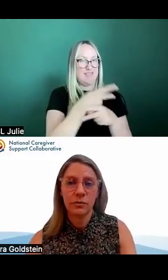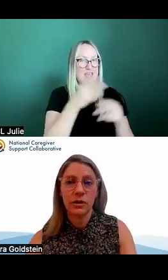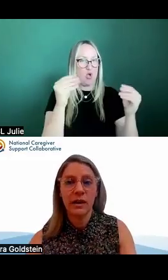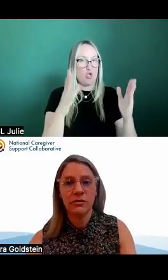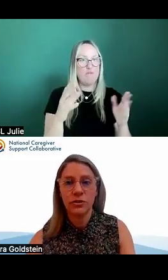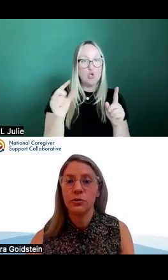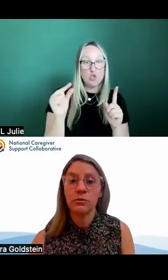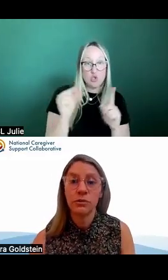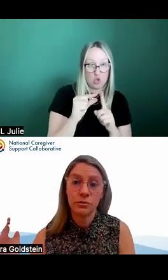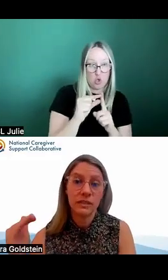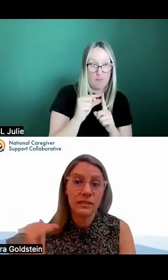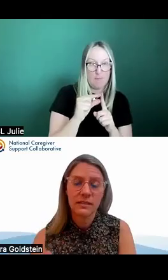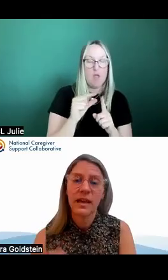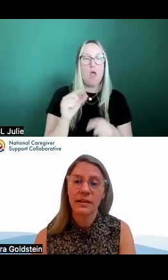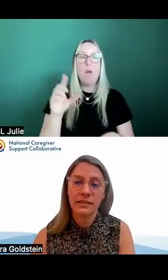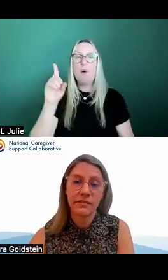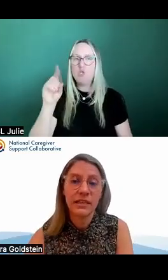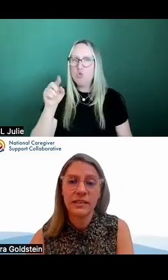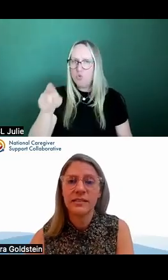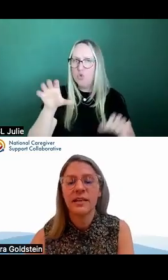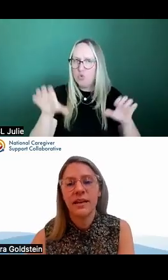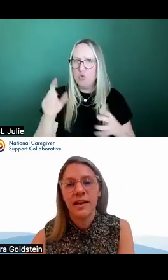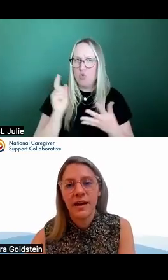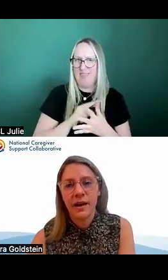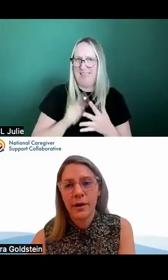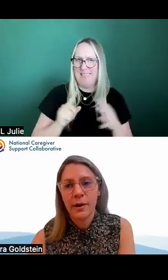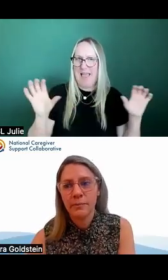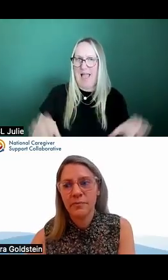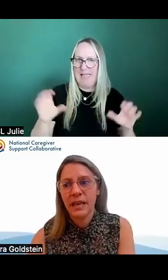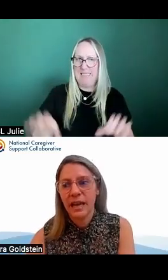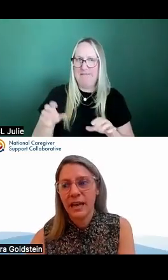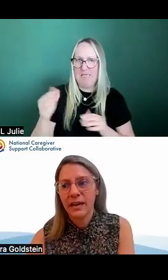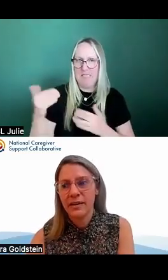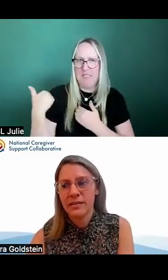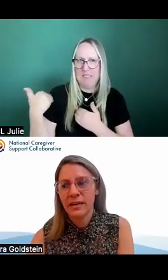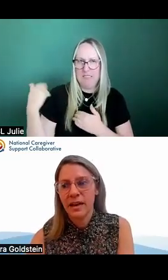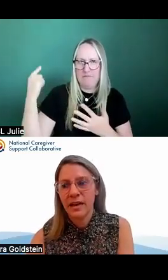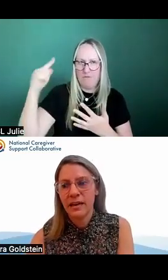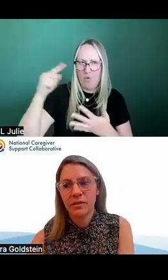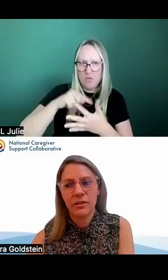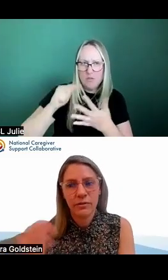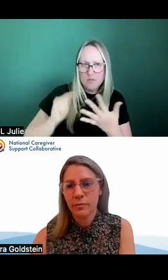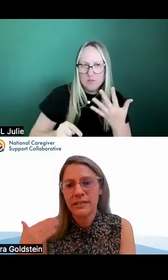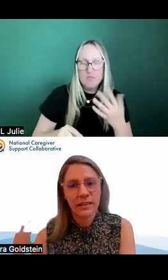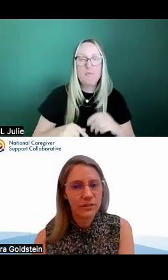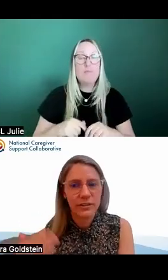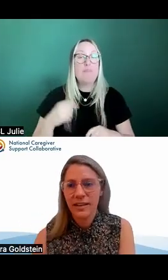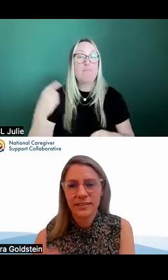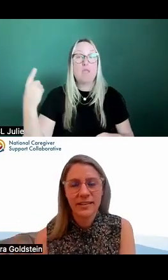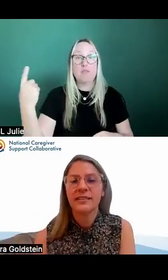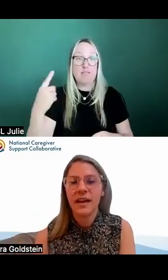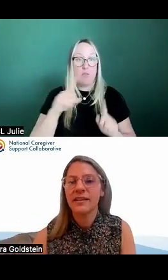more about do you do these activities -- and, you know, if somebody's answering yes, yes, yes,